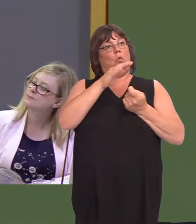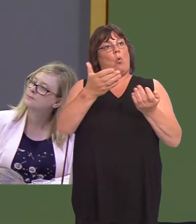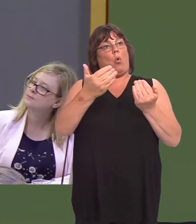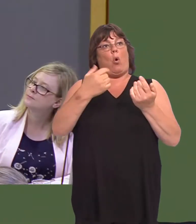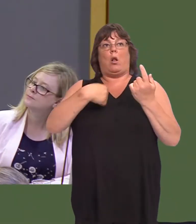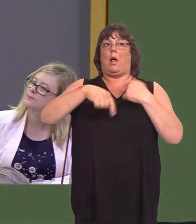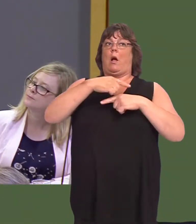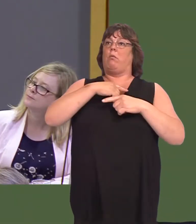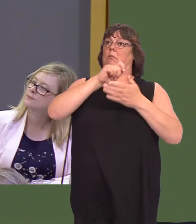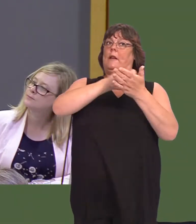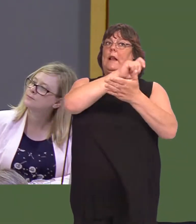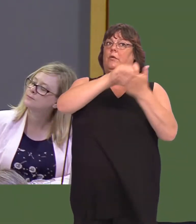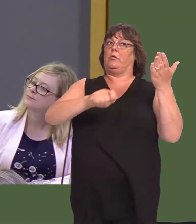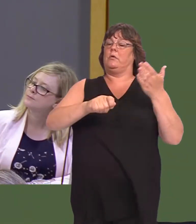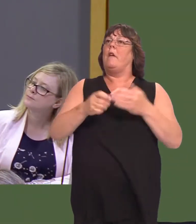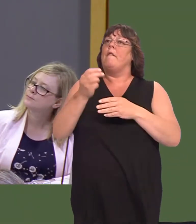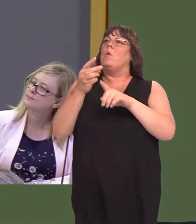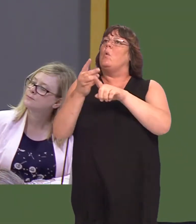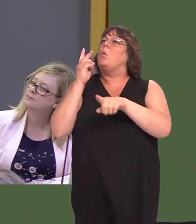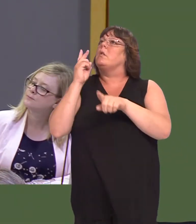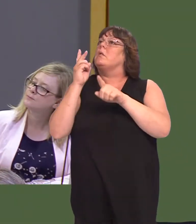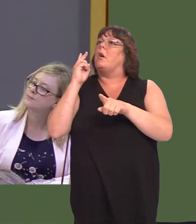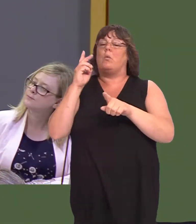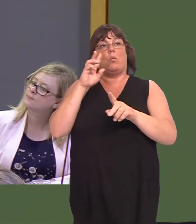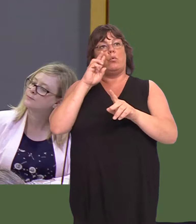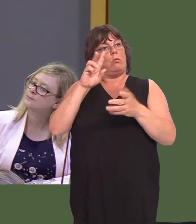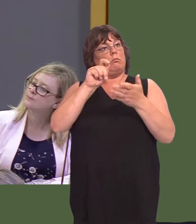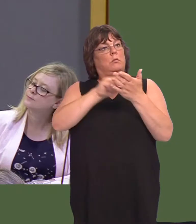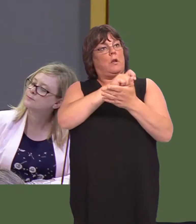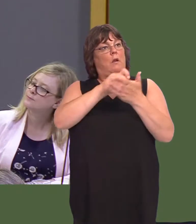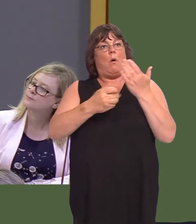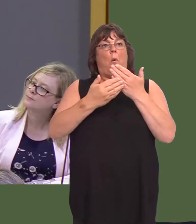And during the general elections a couple of weeks ago, we witnessed a significant increase